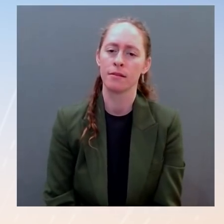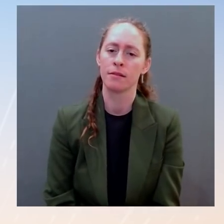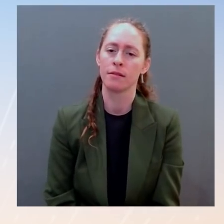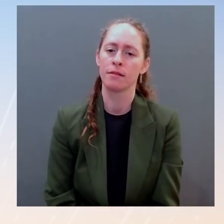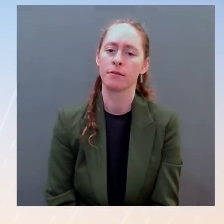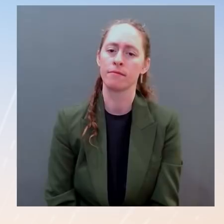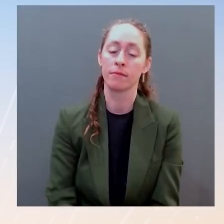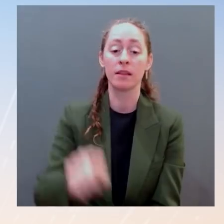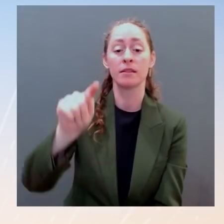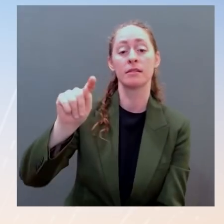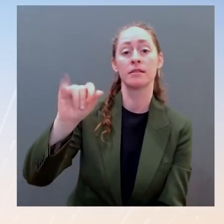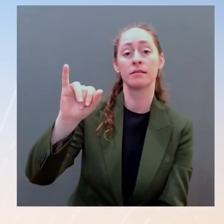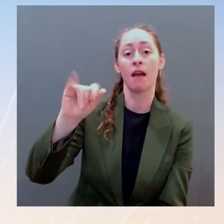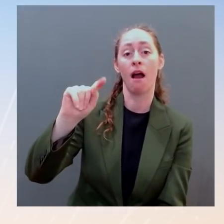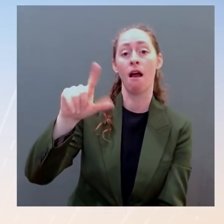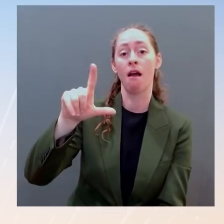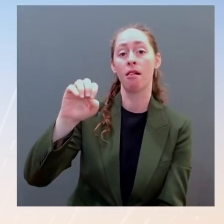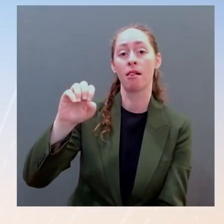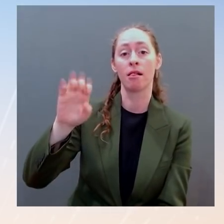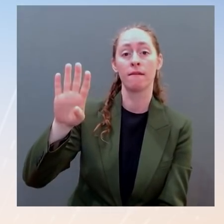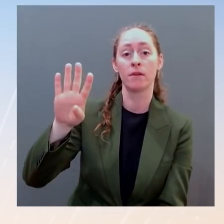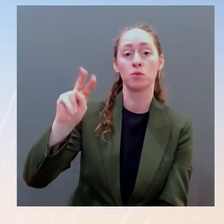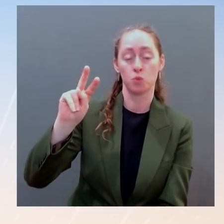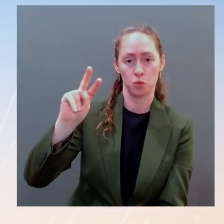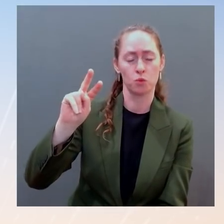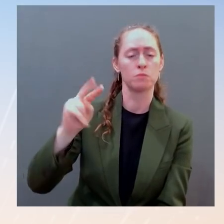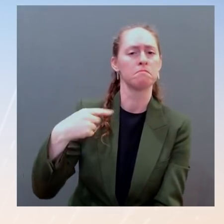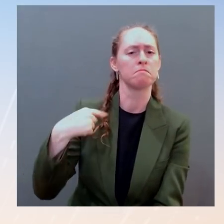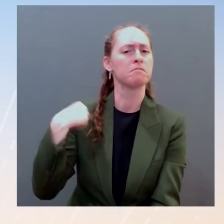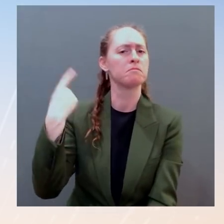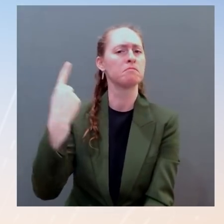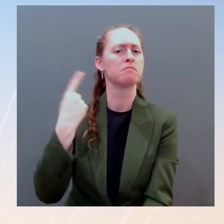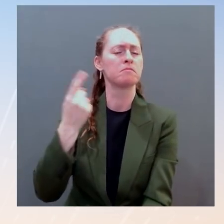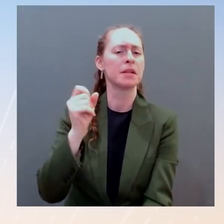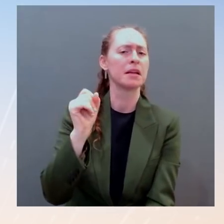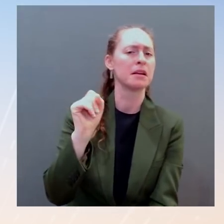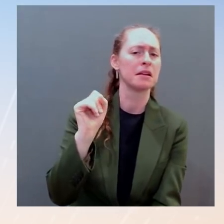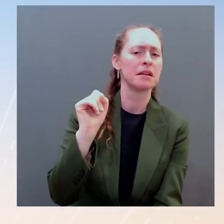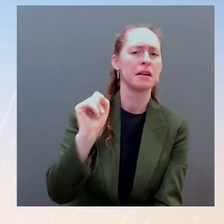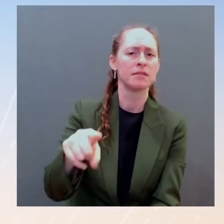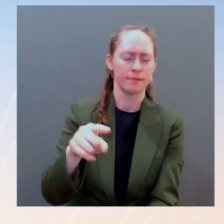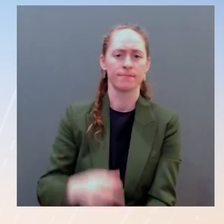has expressed some frustration directly to him about how the administration is ending Title 42.